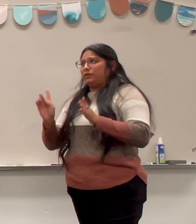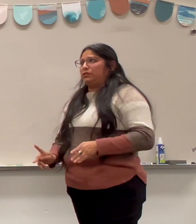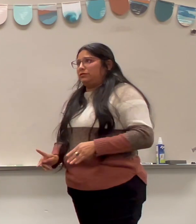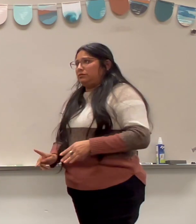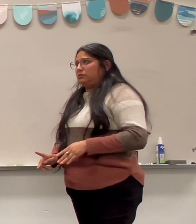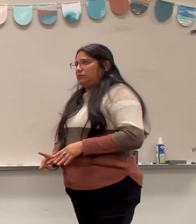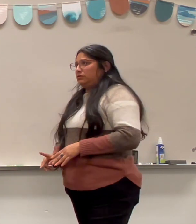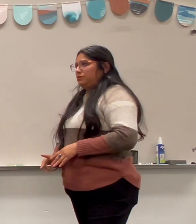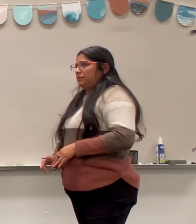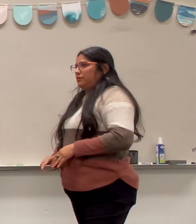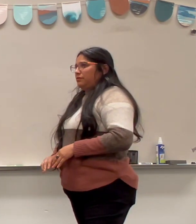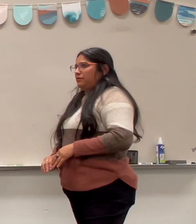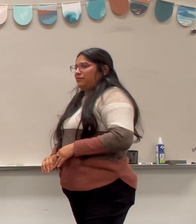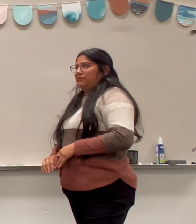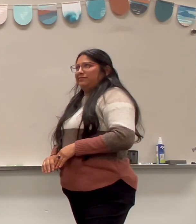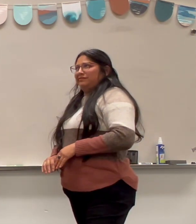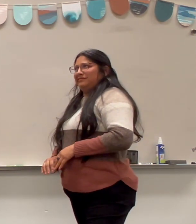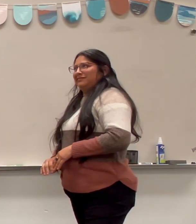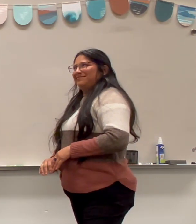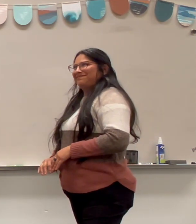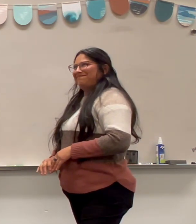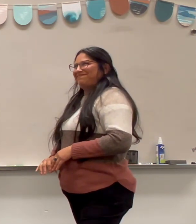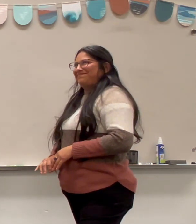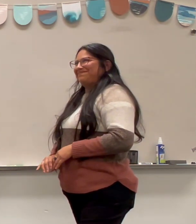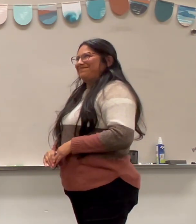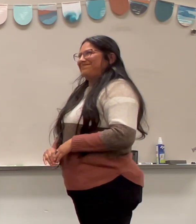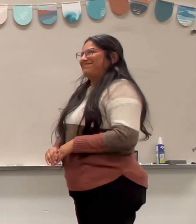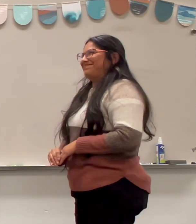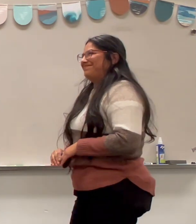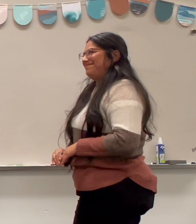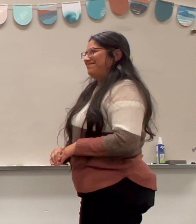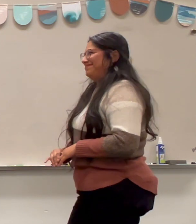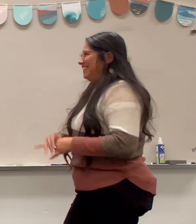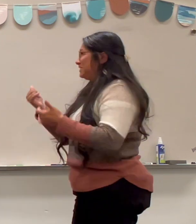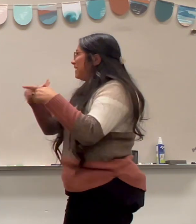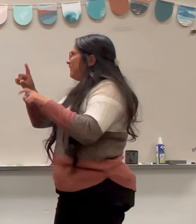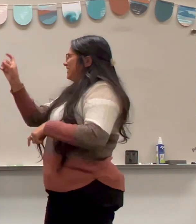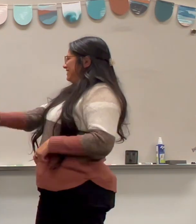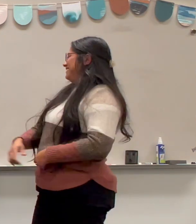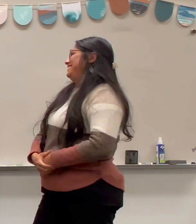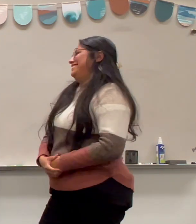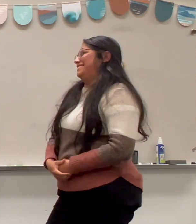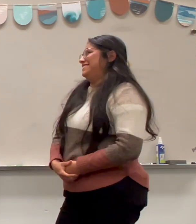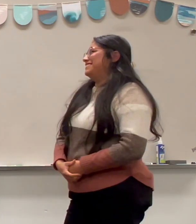the sign visually and understand a deaf person wow there's a lot more that goes that's the big